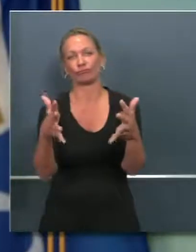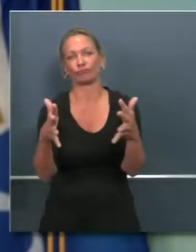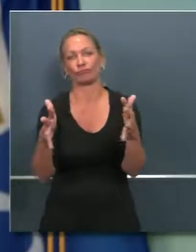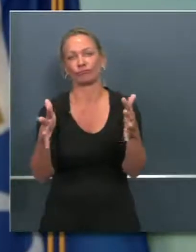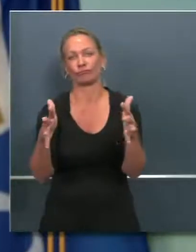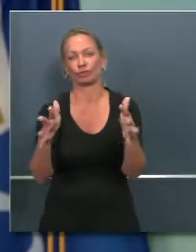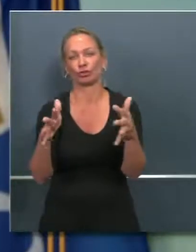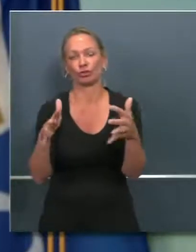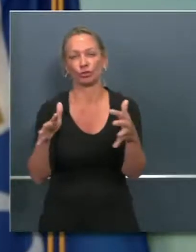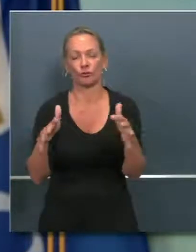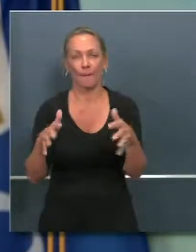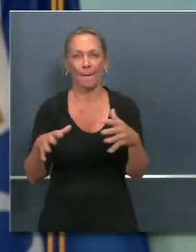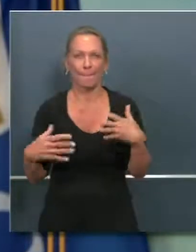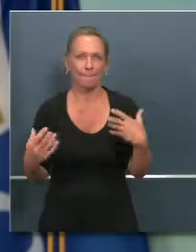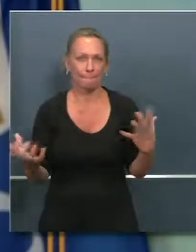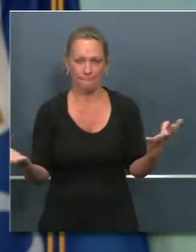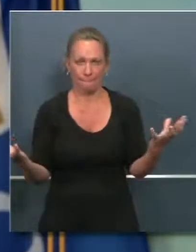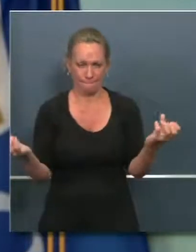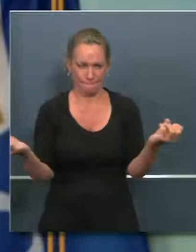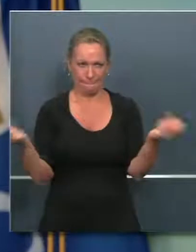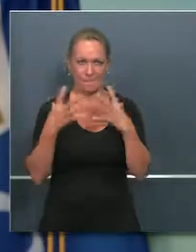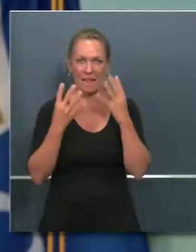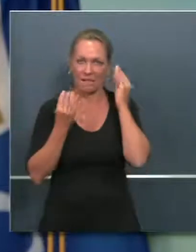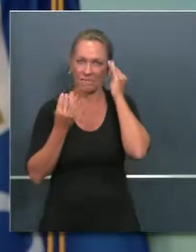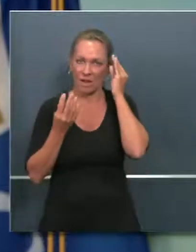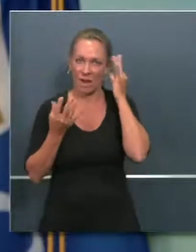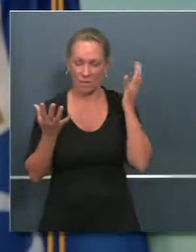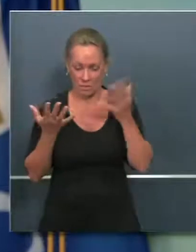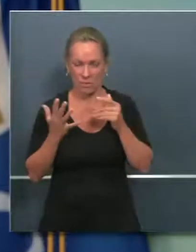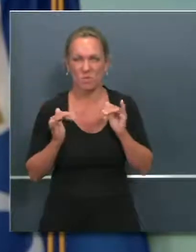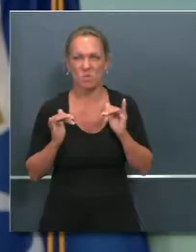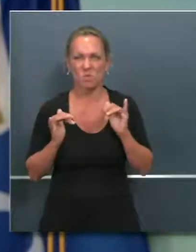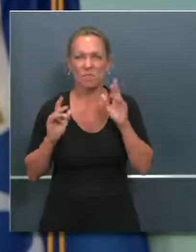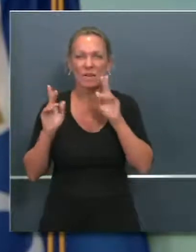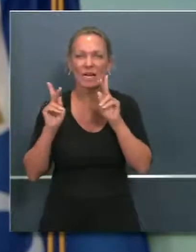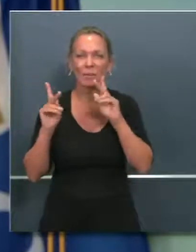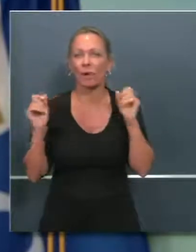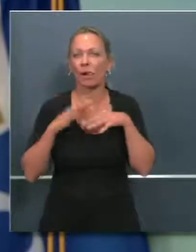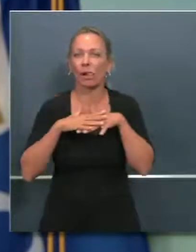photos of some of the bars over the weekend saying how could this help with community